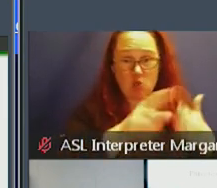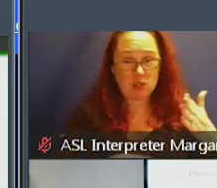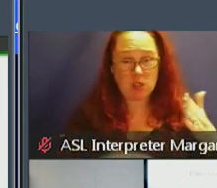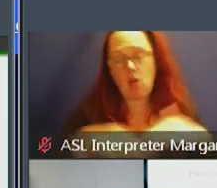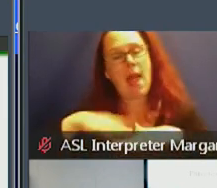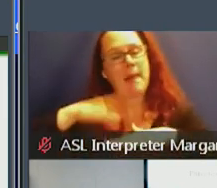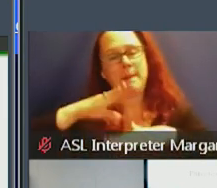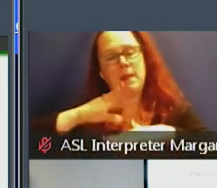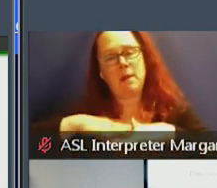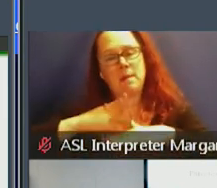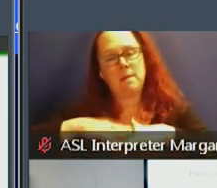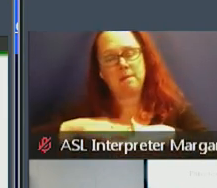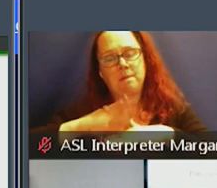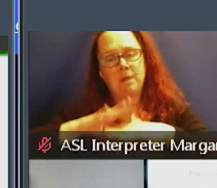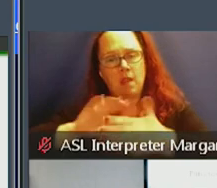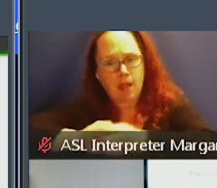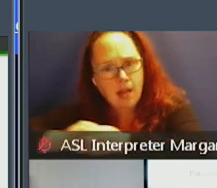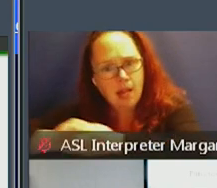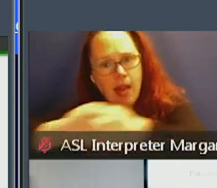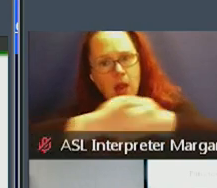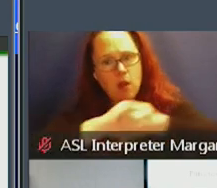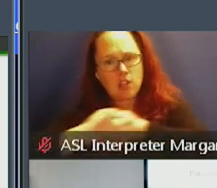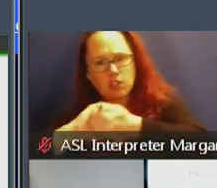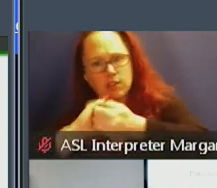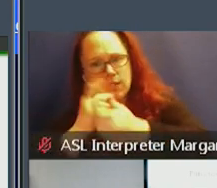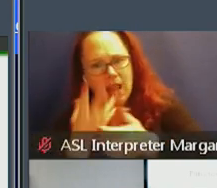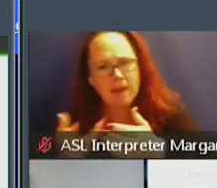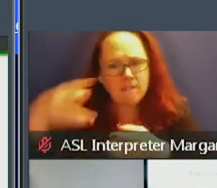you know, collaboration and engagement and input by all,